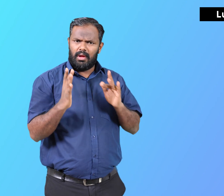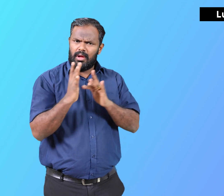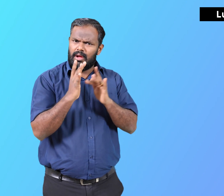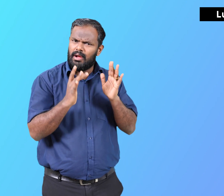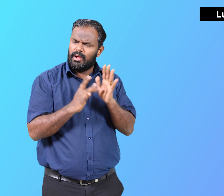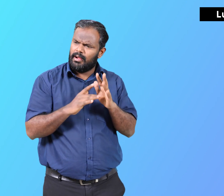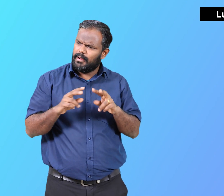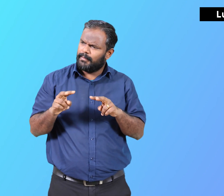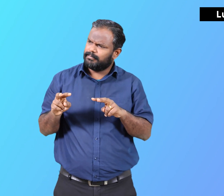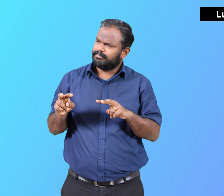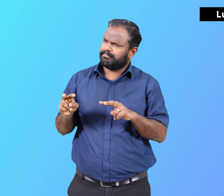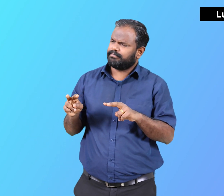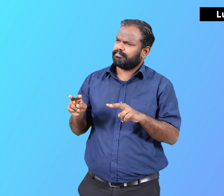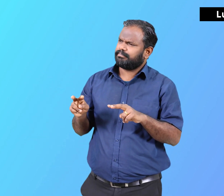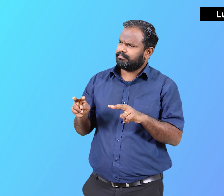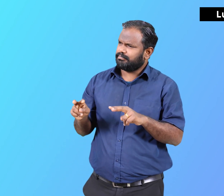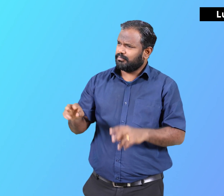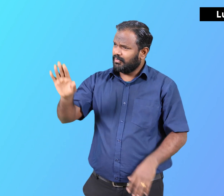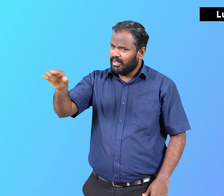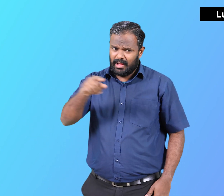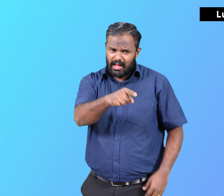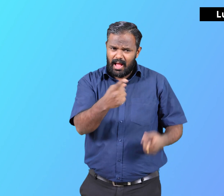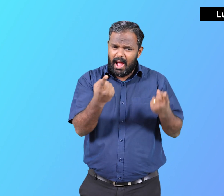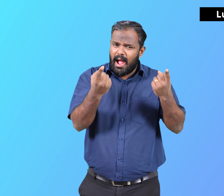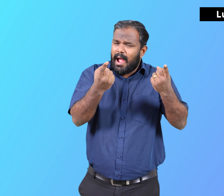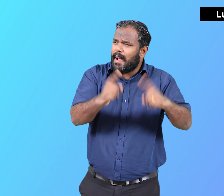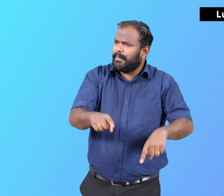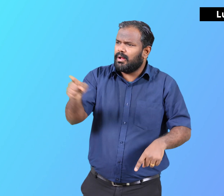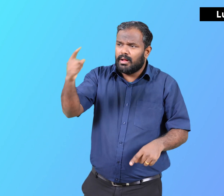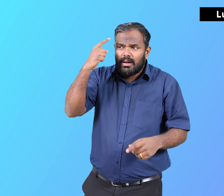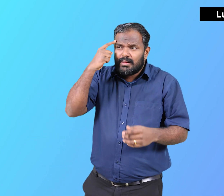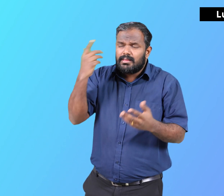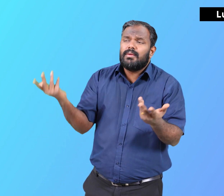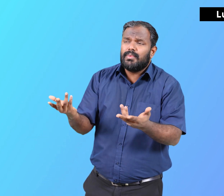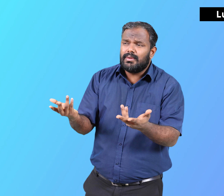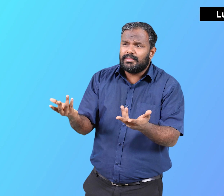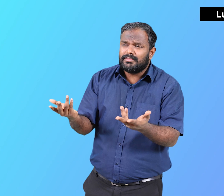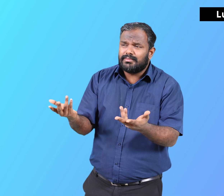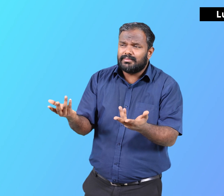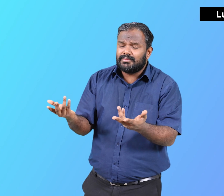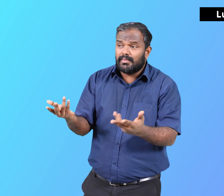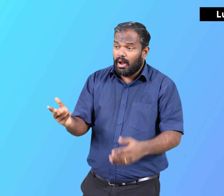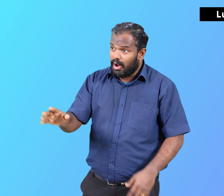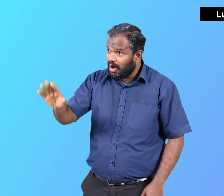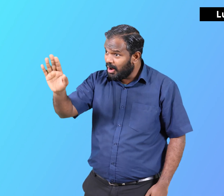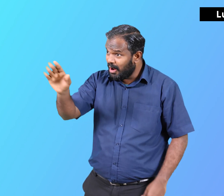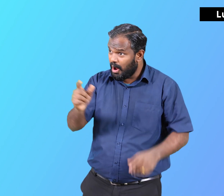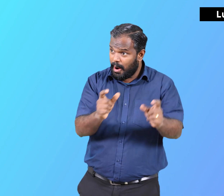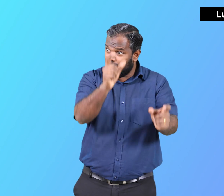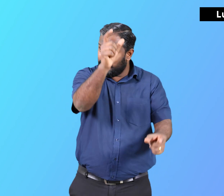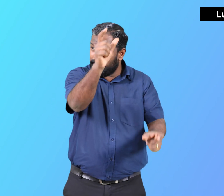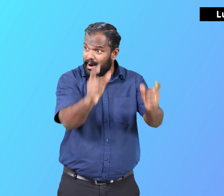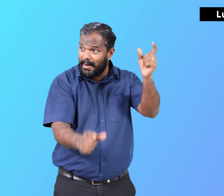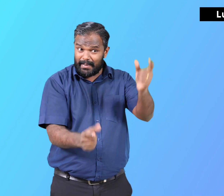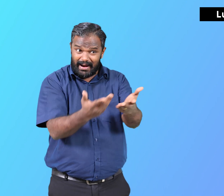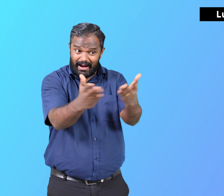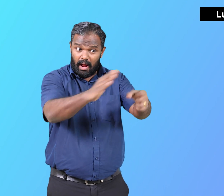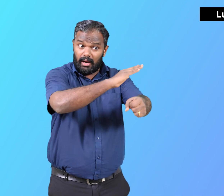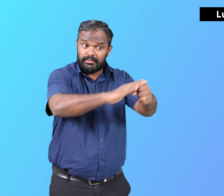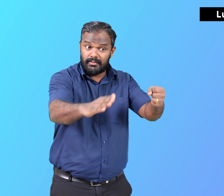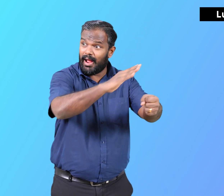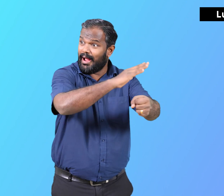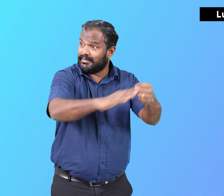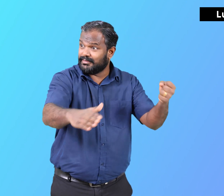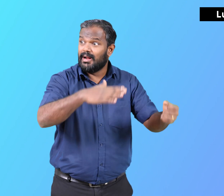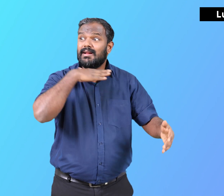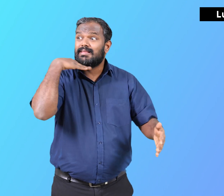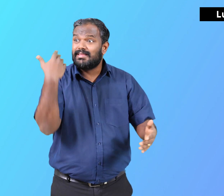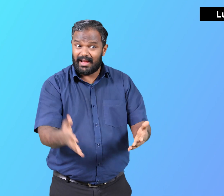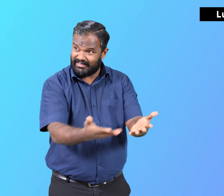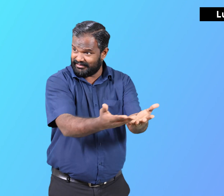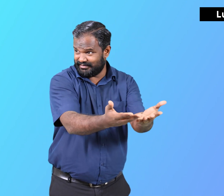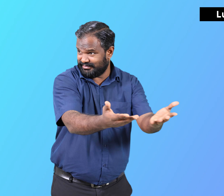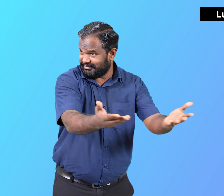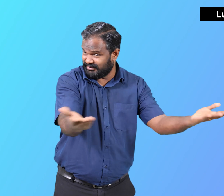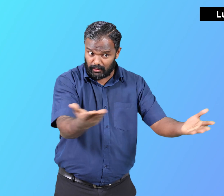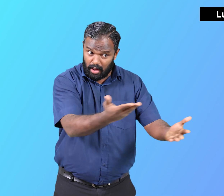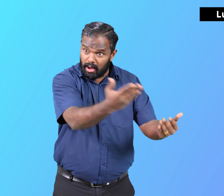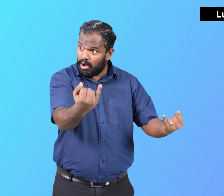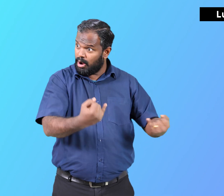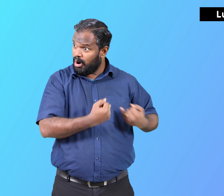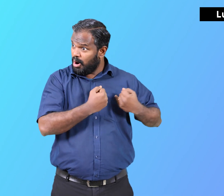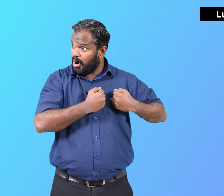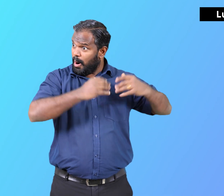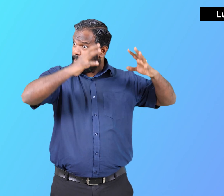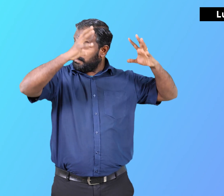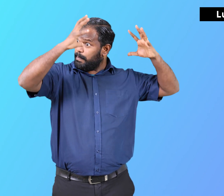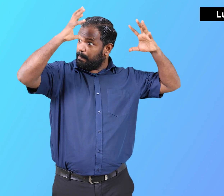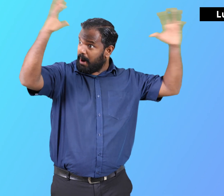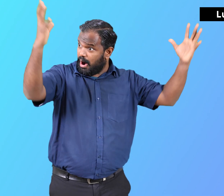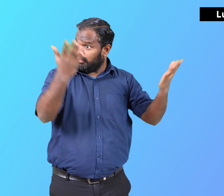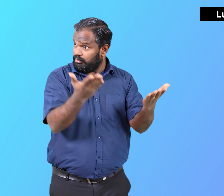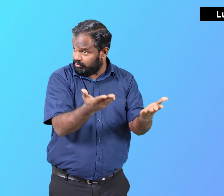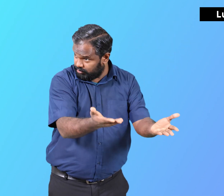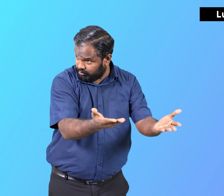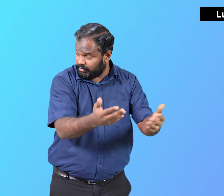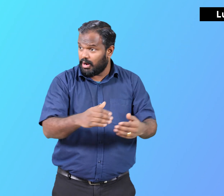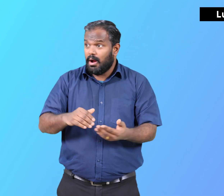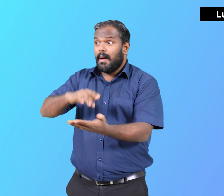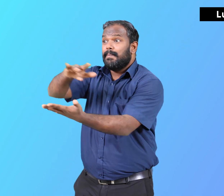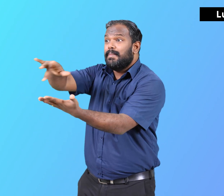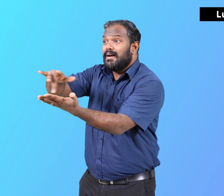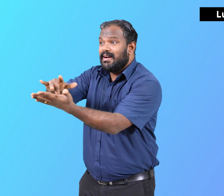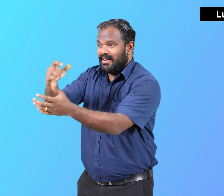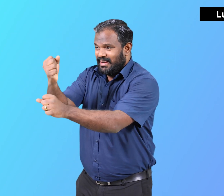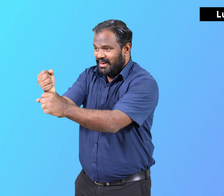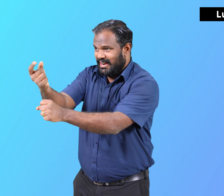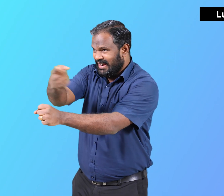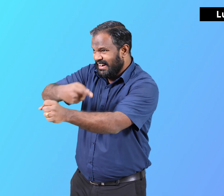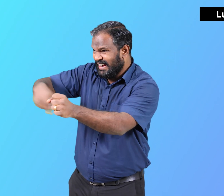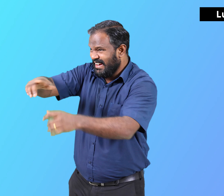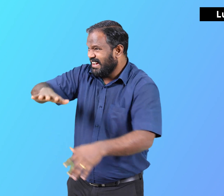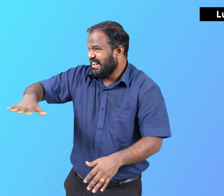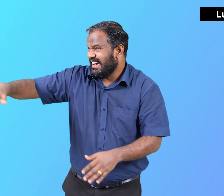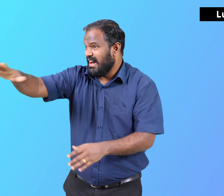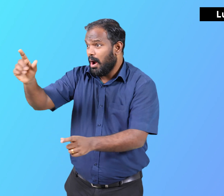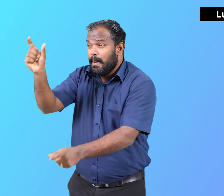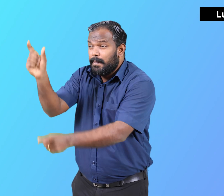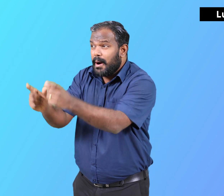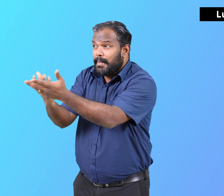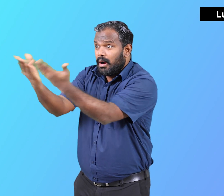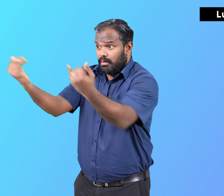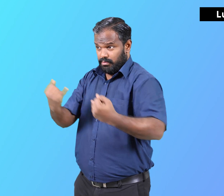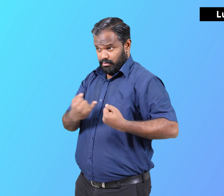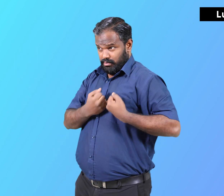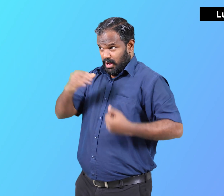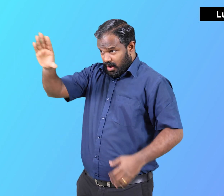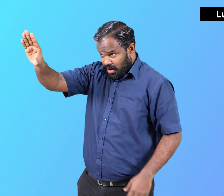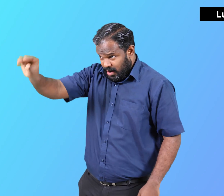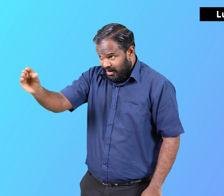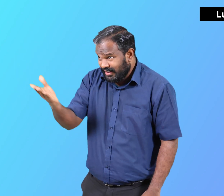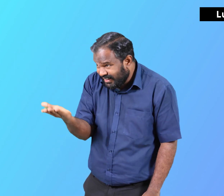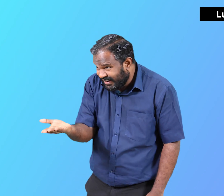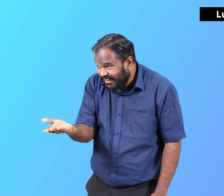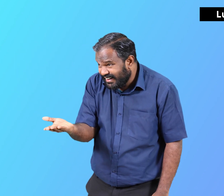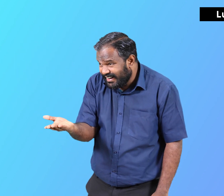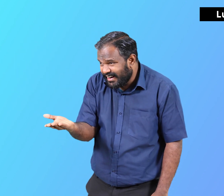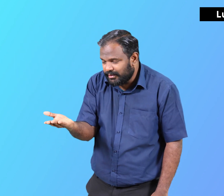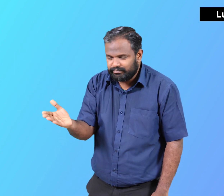Jesus answered, “Do you think this happened to those people because they were more sinful than all other people from Galilee?